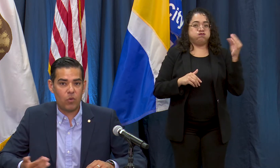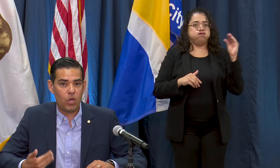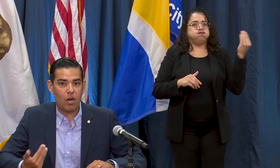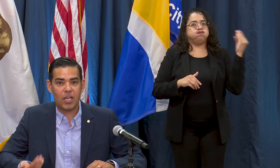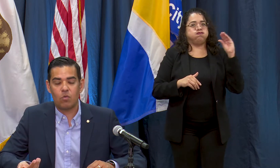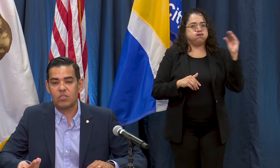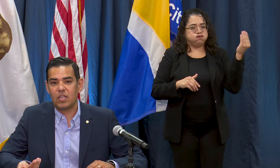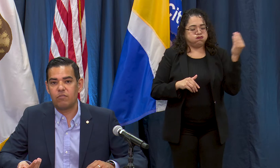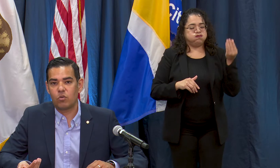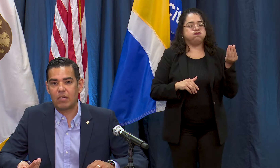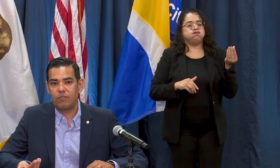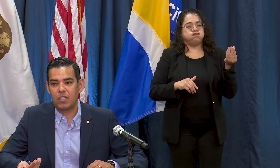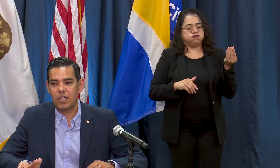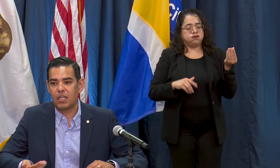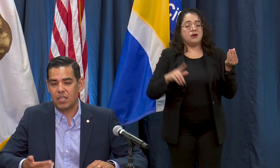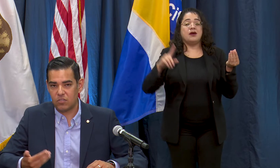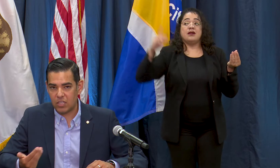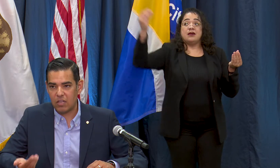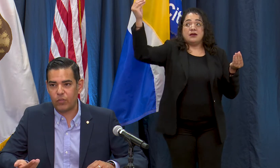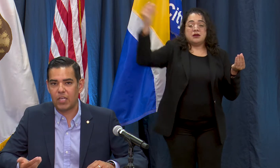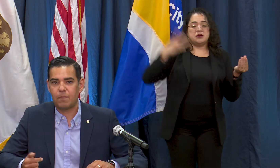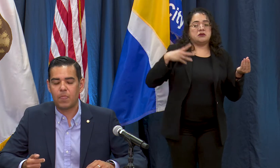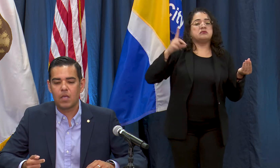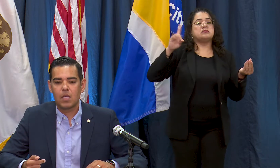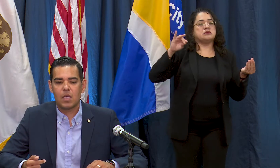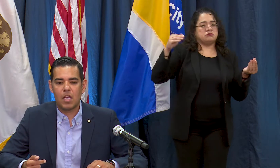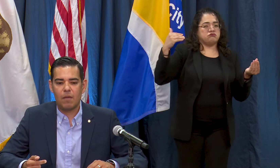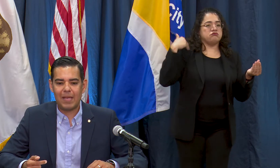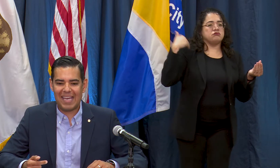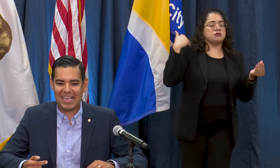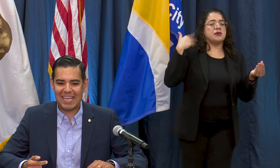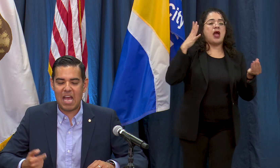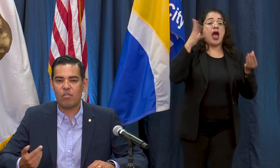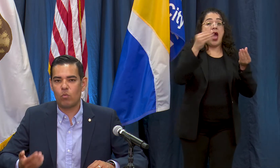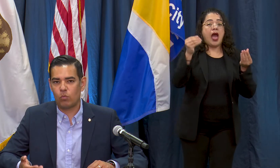that we are gonna receive direct funding, it is significant, and now that we are